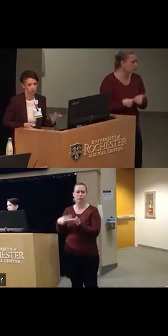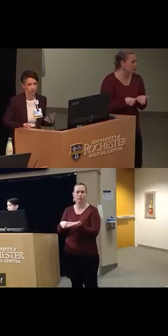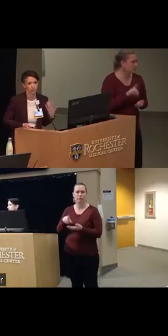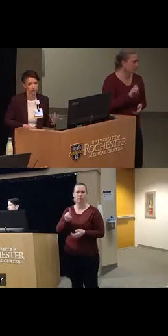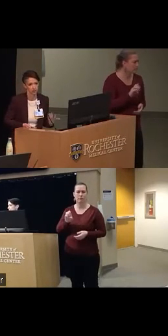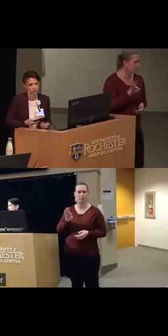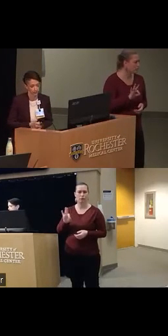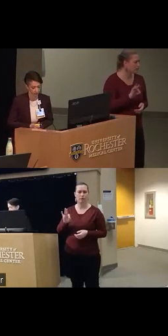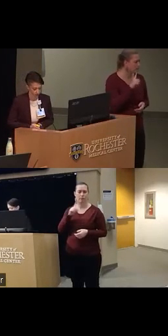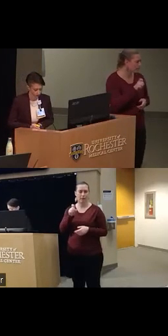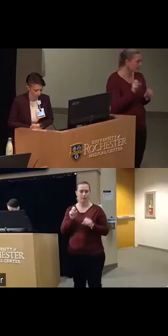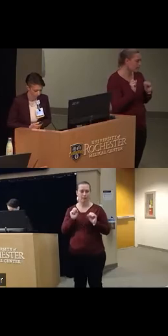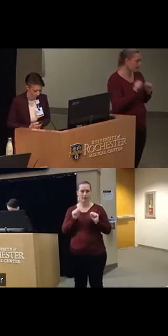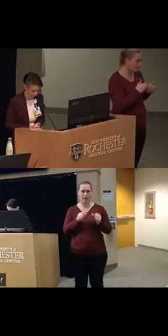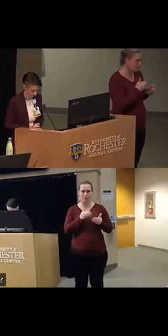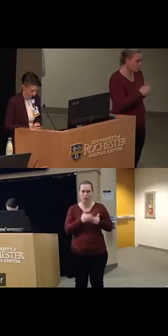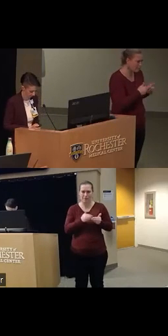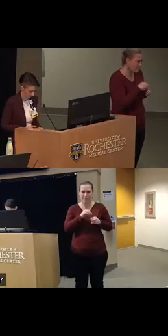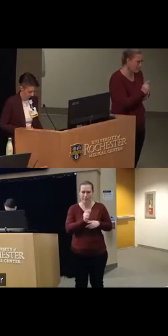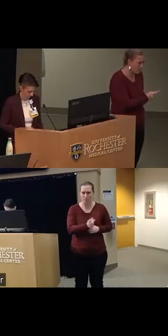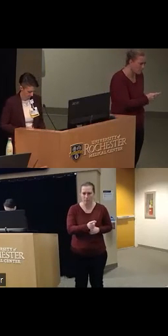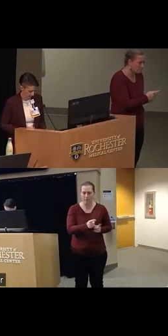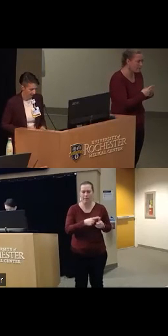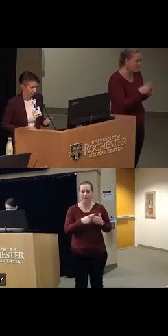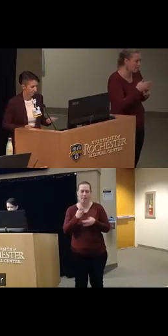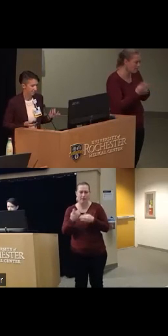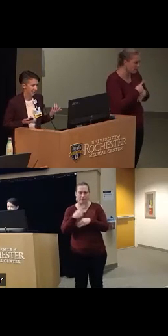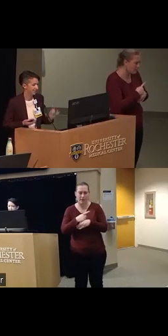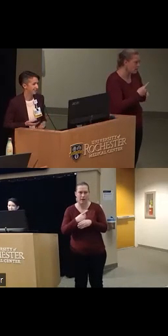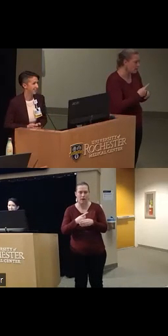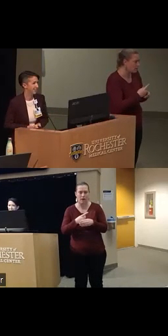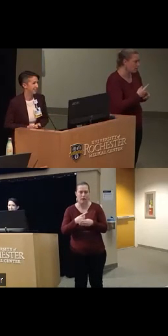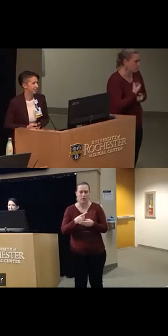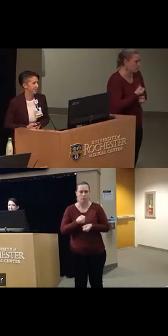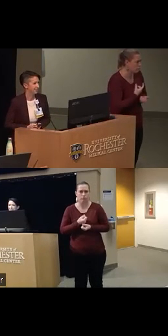about things and process things as they go okay people naturally seek out affiliative